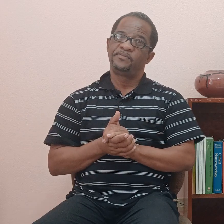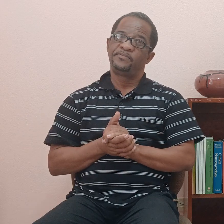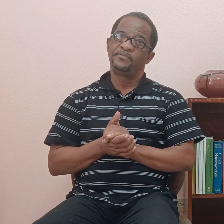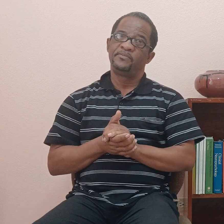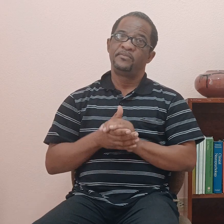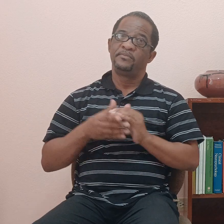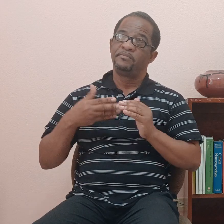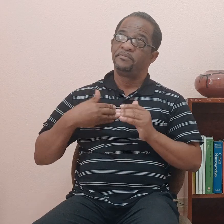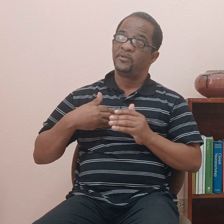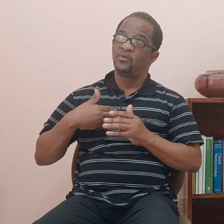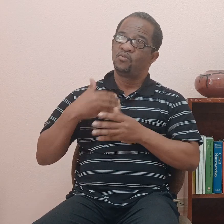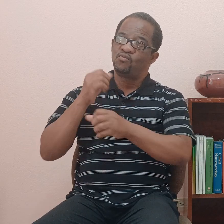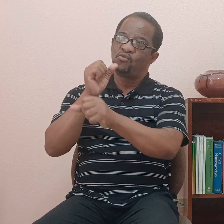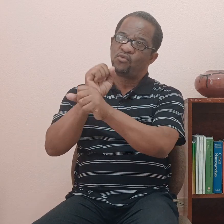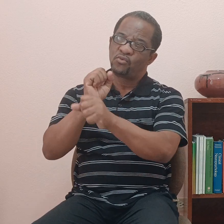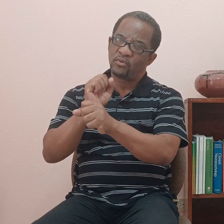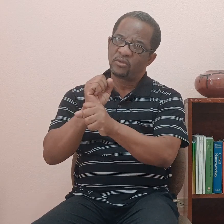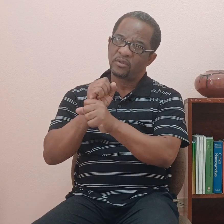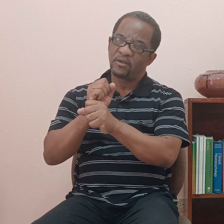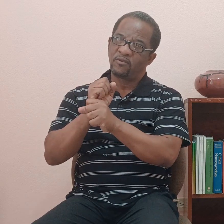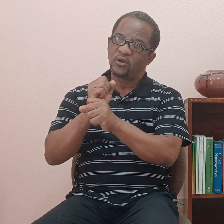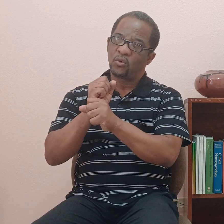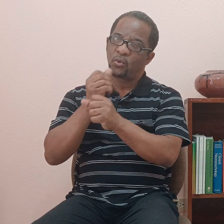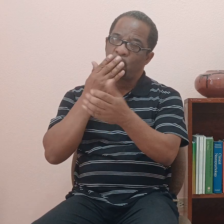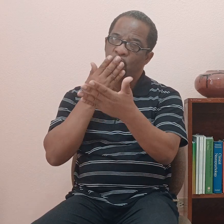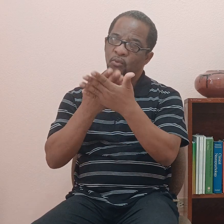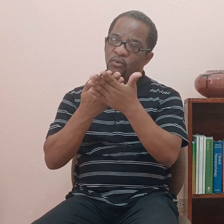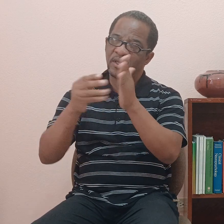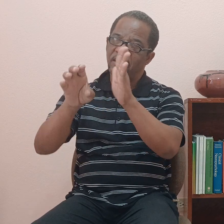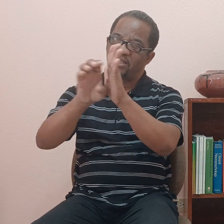I strive to be a Godly example if a father to my children.